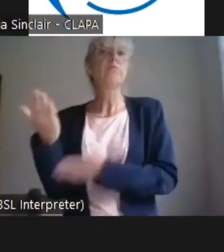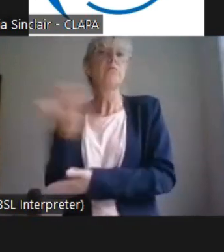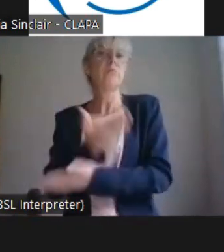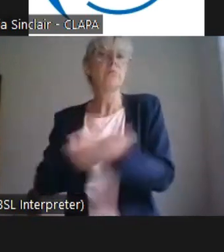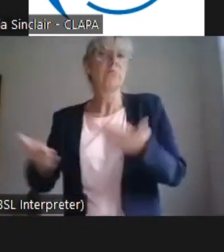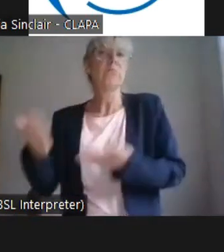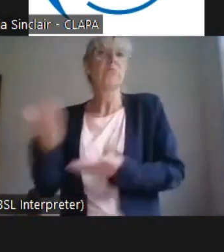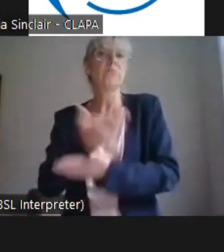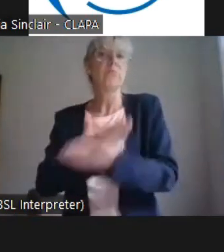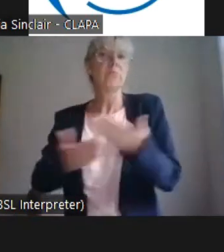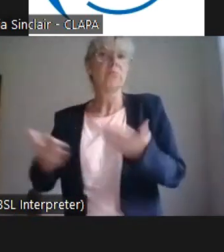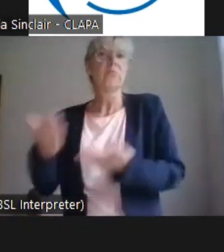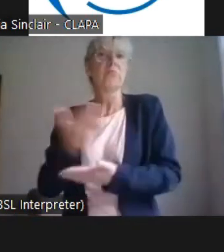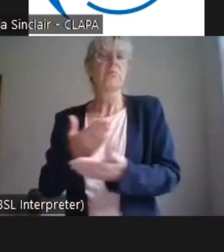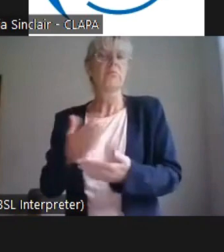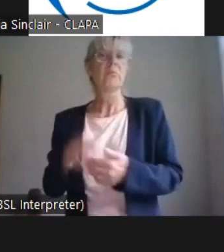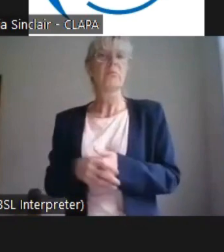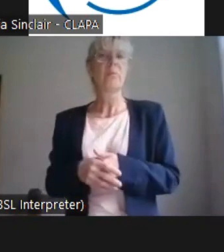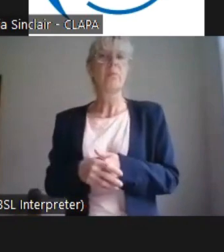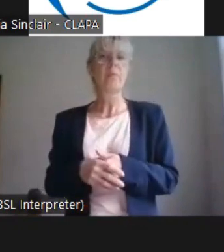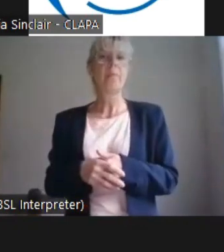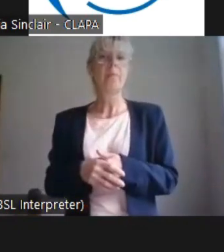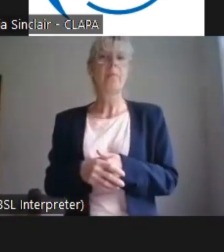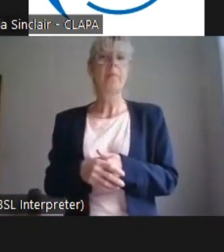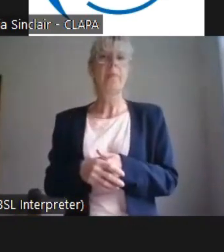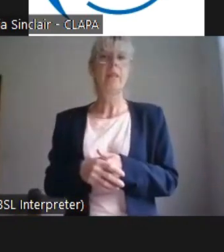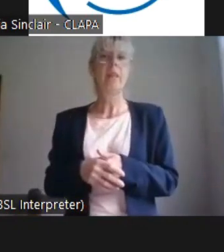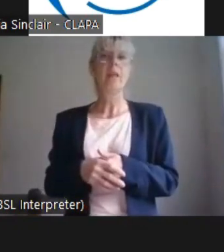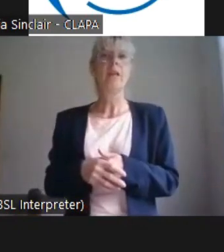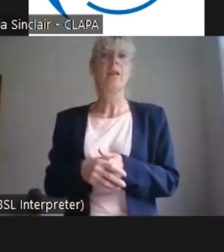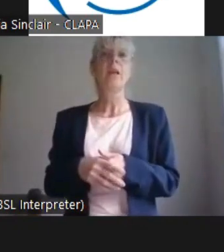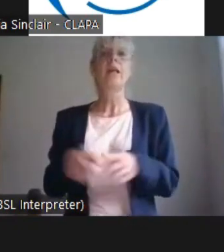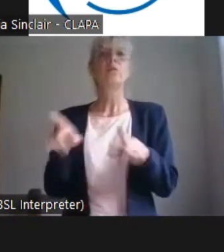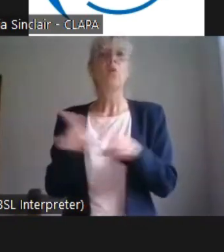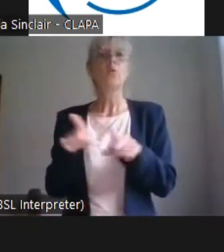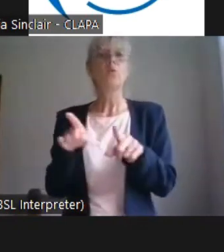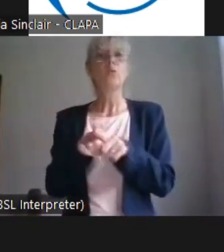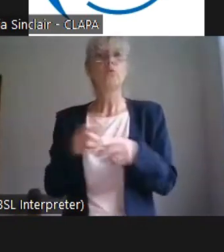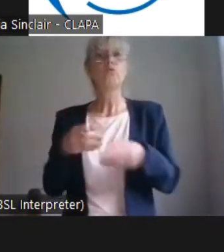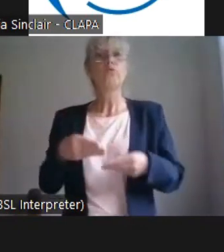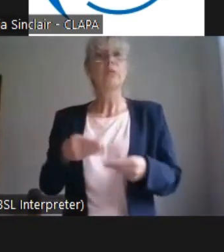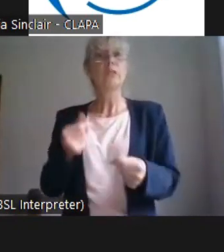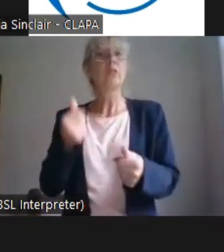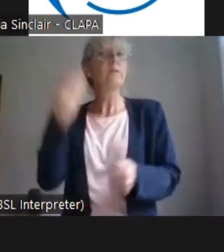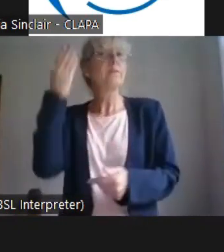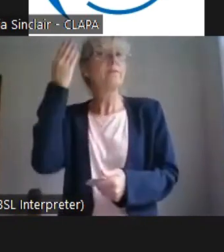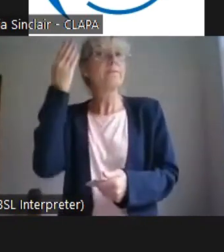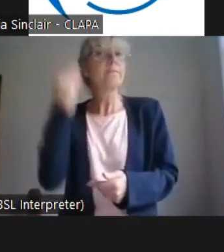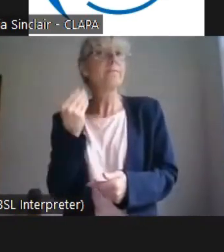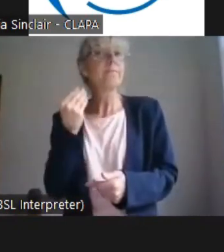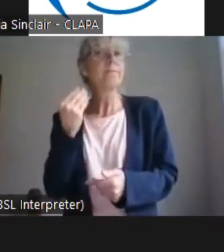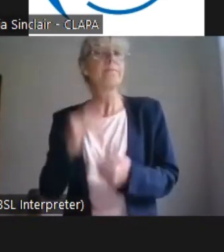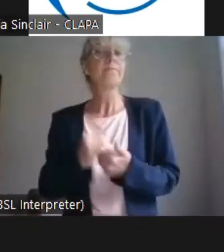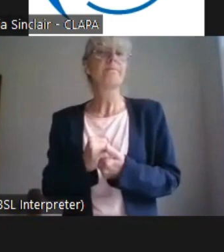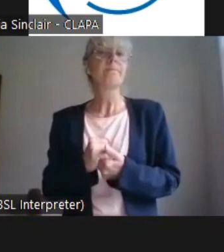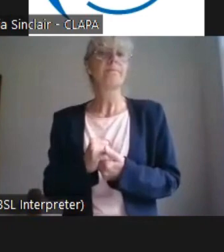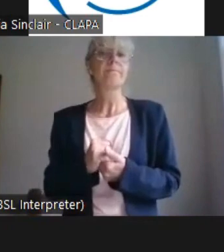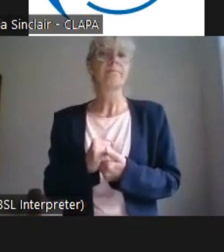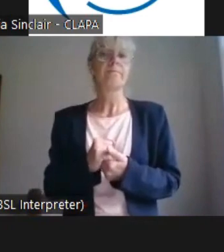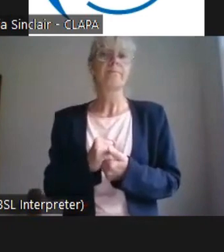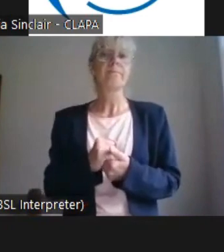to have and address the hearing loss if the hearing loss is still Pleasant if there is